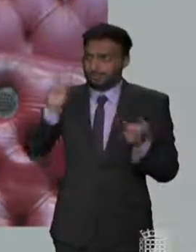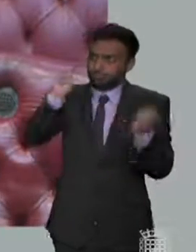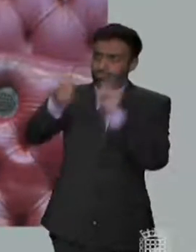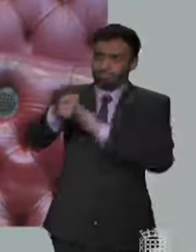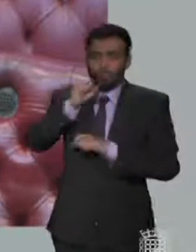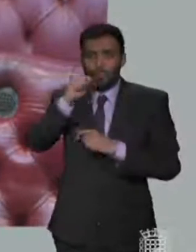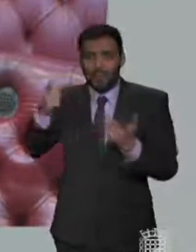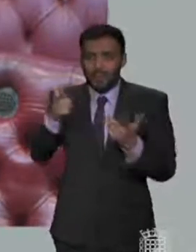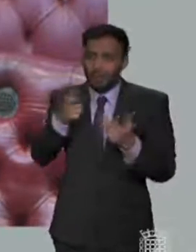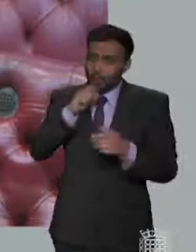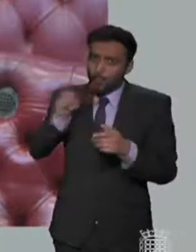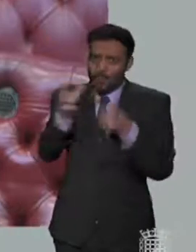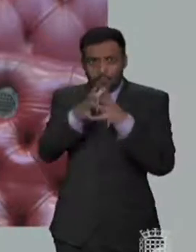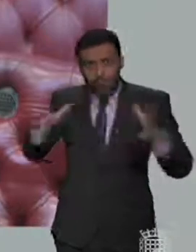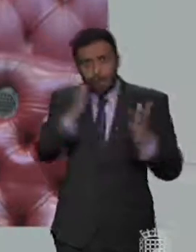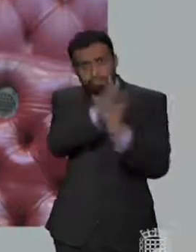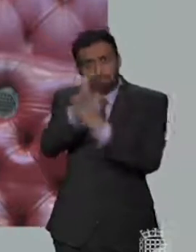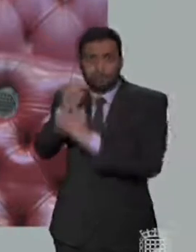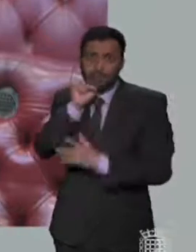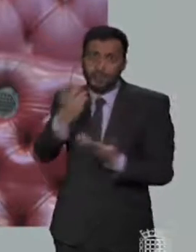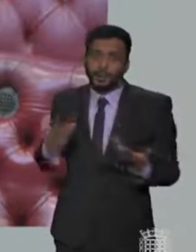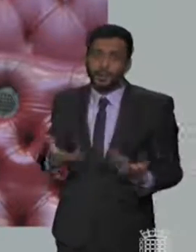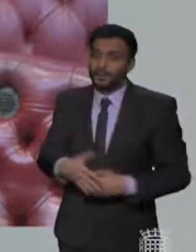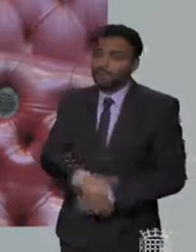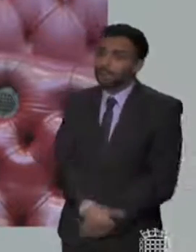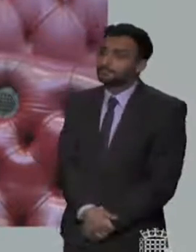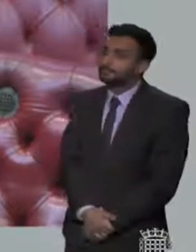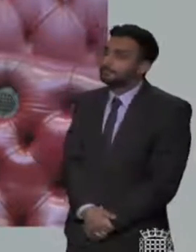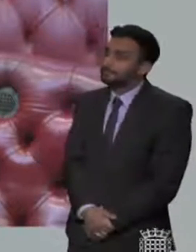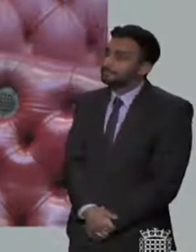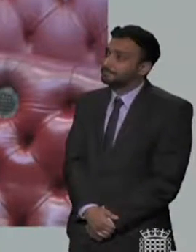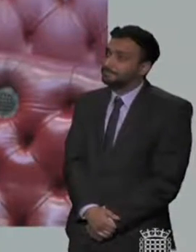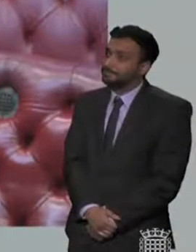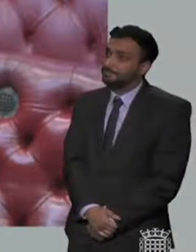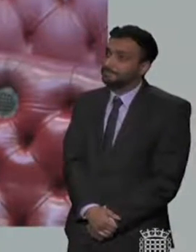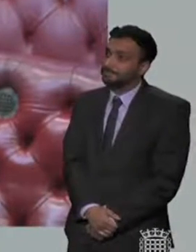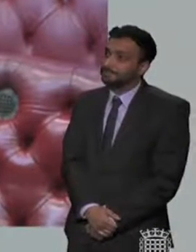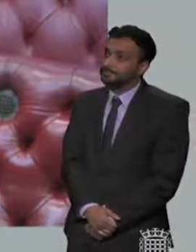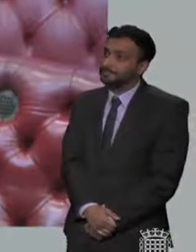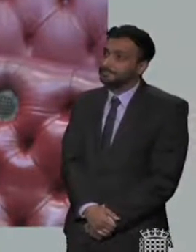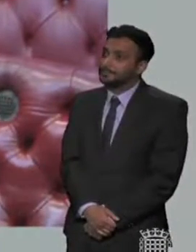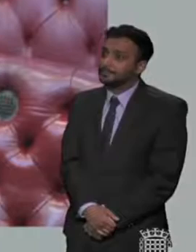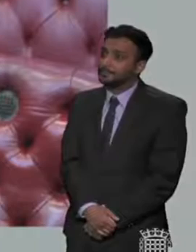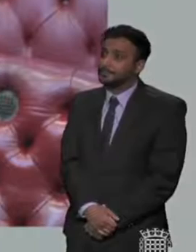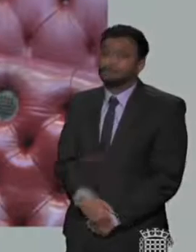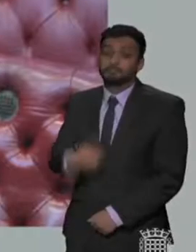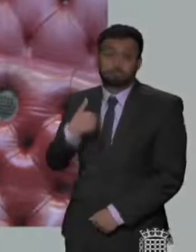in their first language so i very much welcome this bill on behalf of these benches and i do